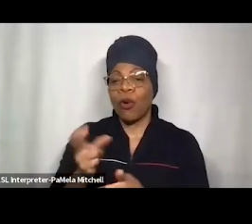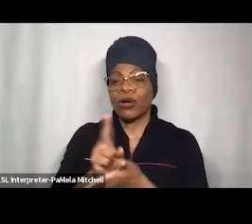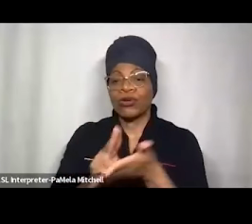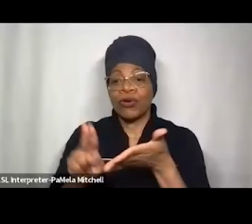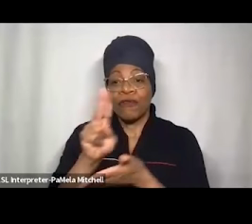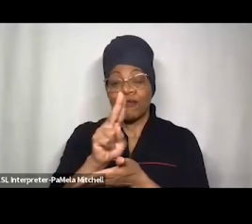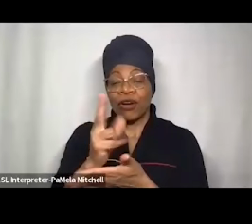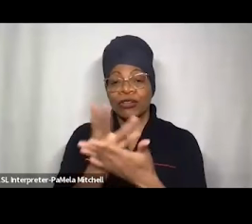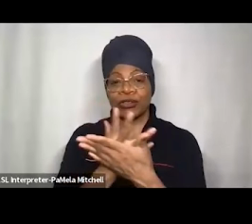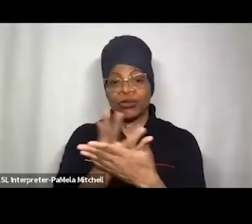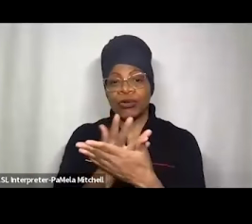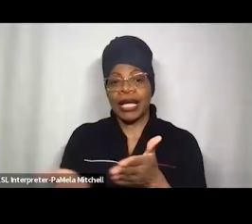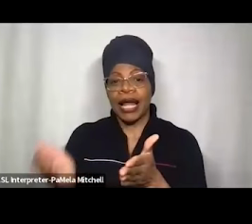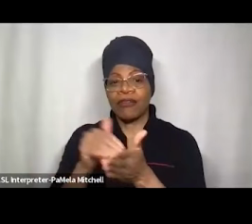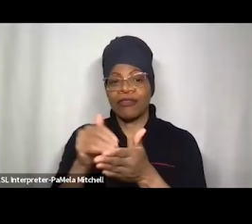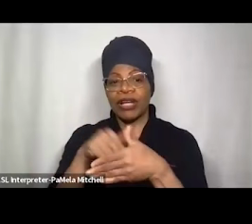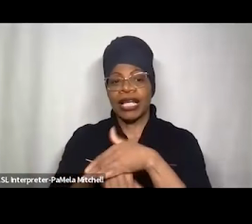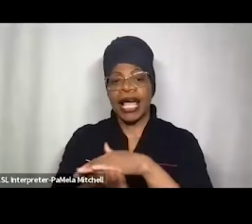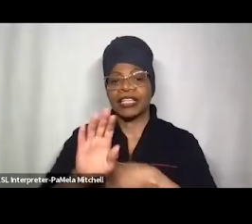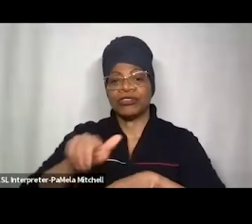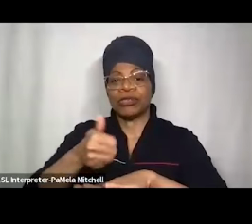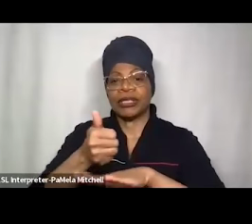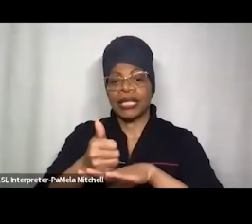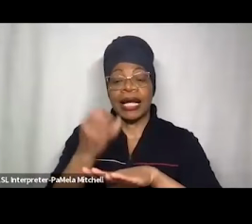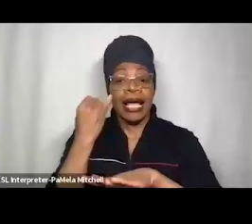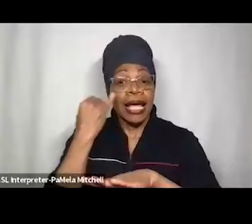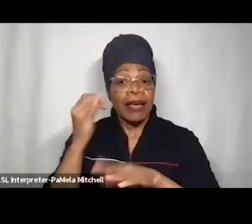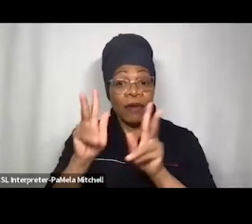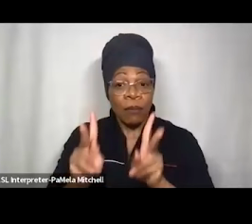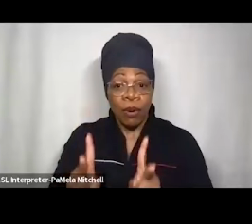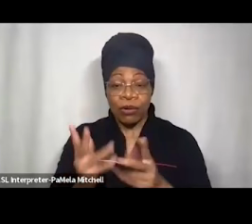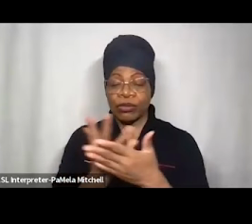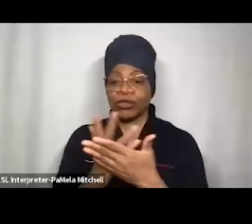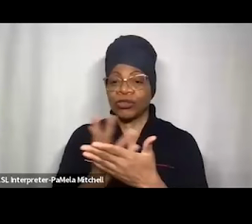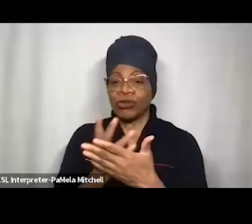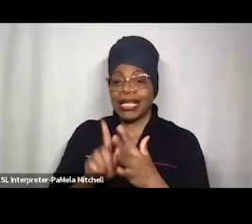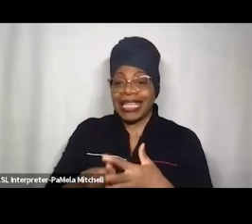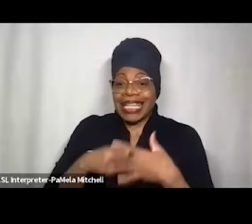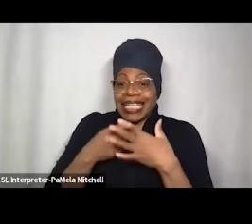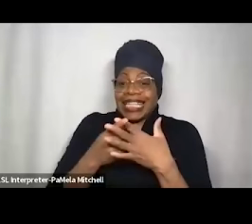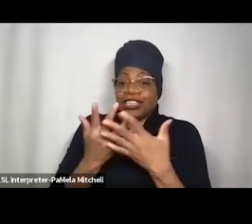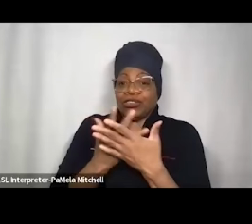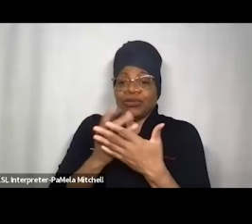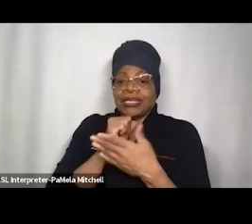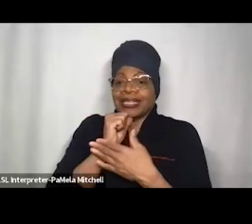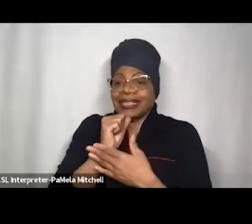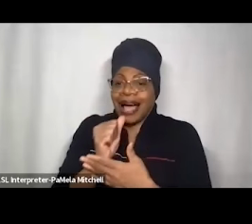in our reentry settings. Everyone should be screened. The initial screen doesn't have to be a psychiatrist